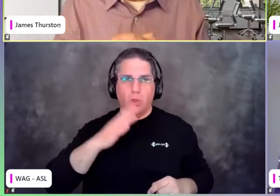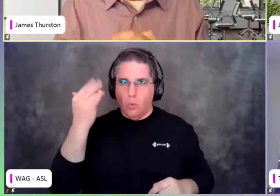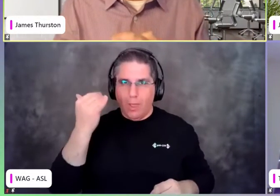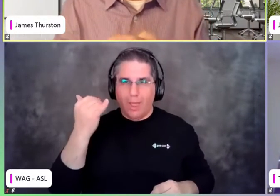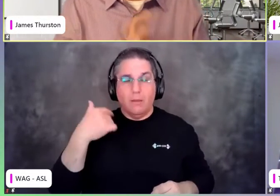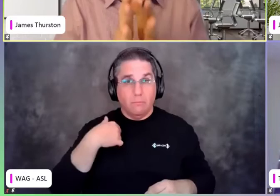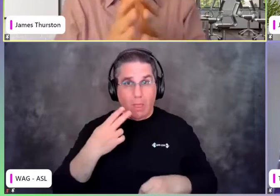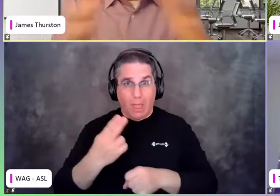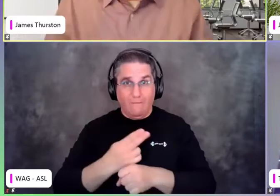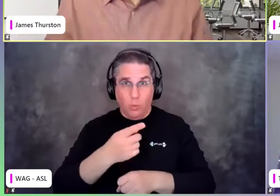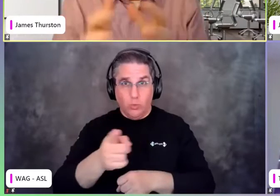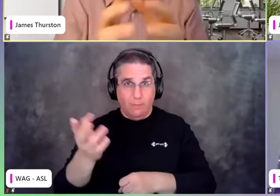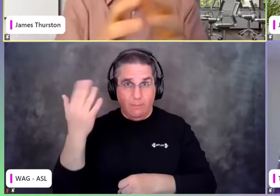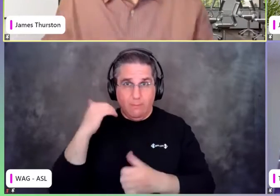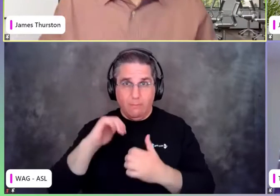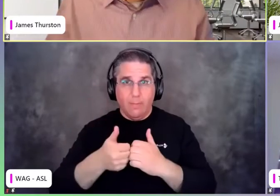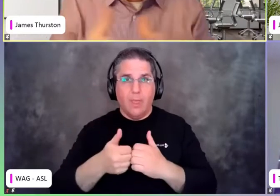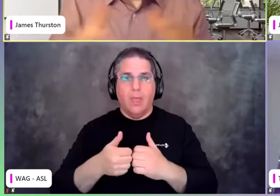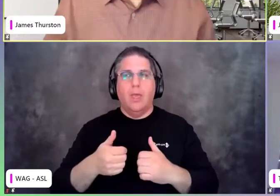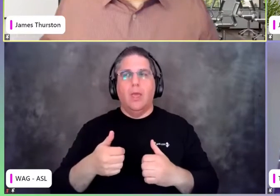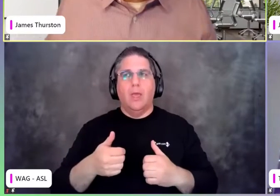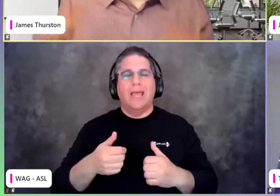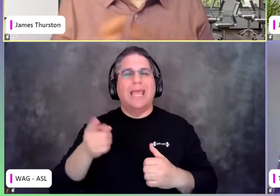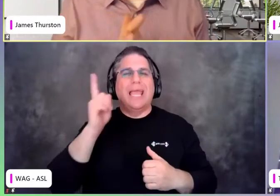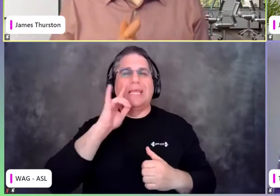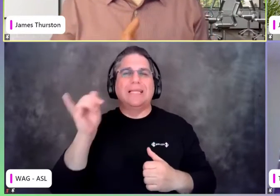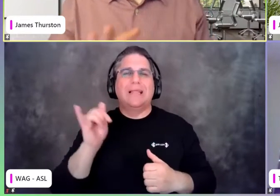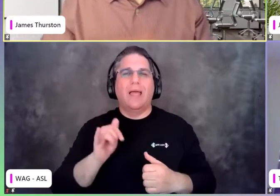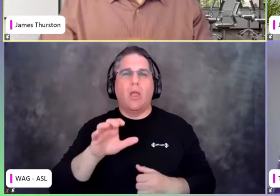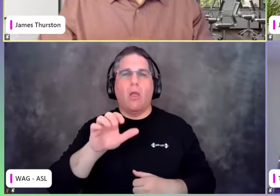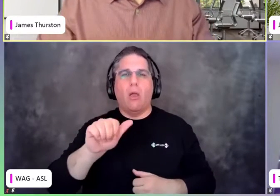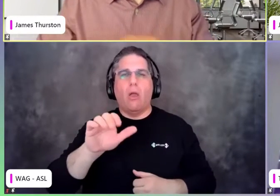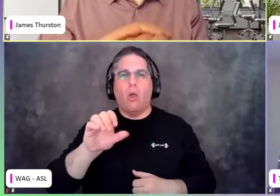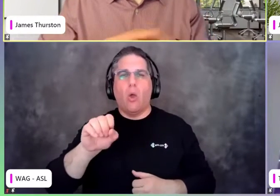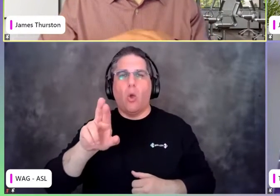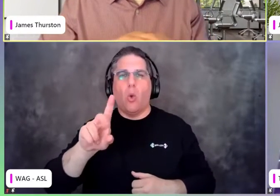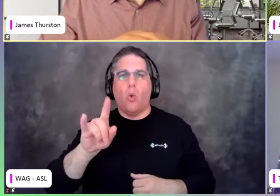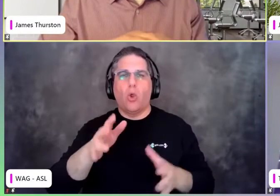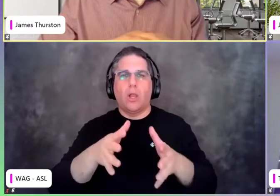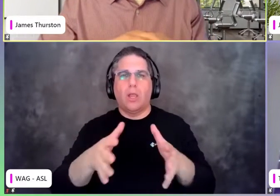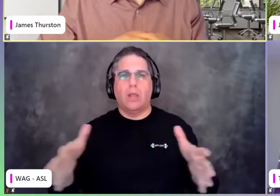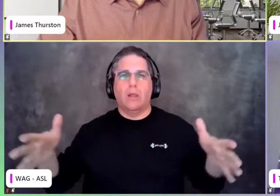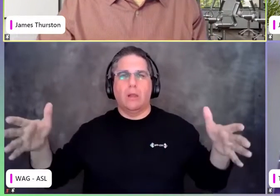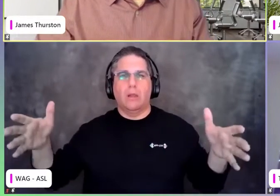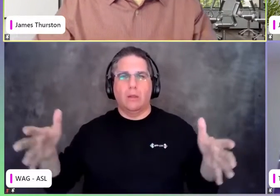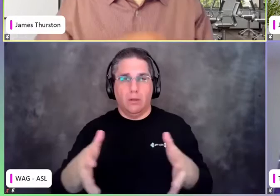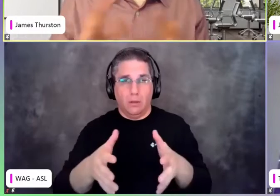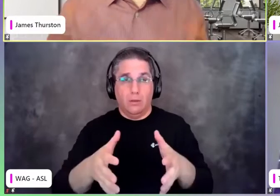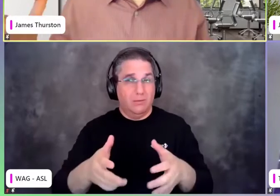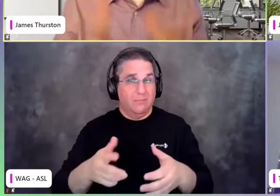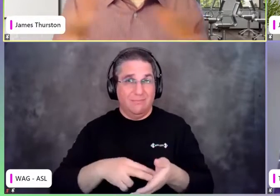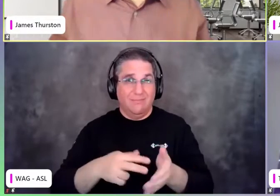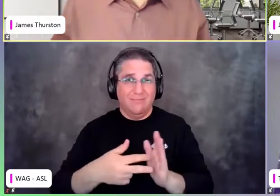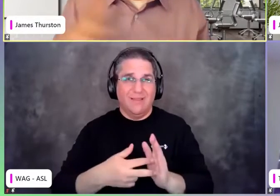[JONATHAN] Do you want to answer that? [JAMES] Yeah I'll jump in on that. What's great about these tools comments certainly as